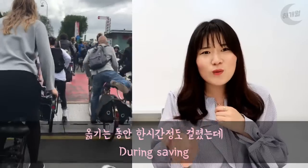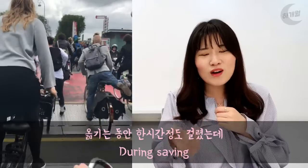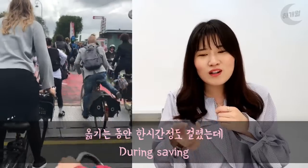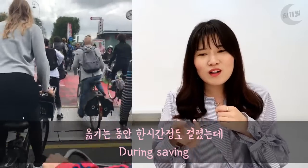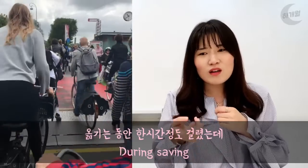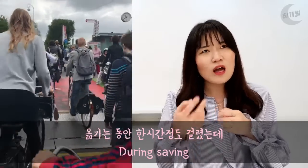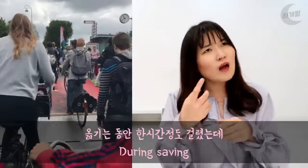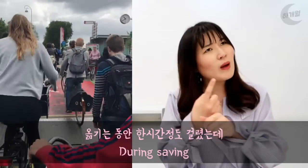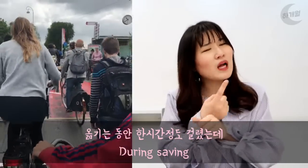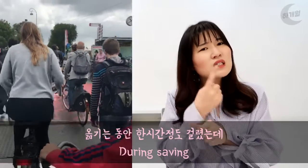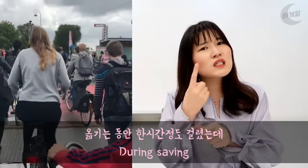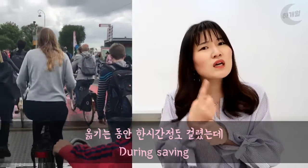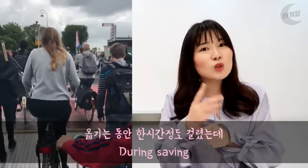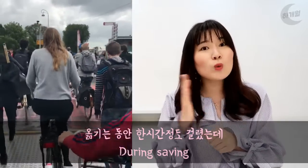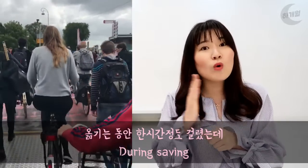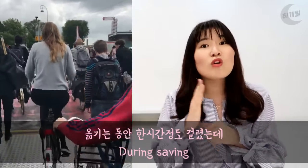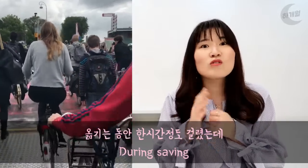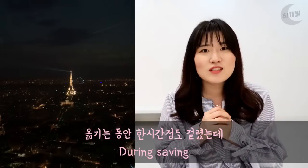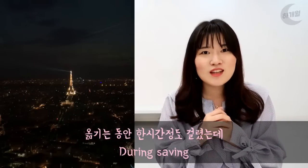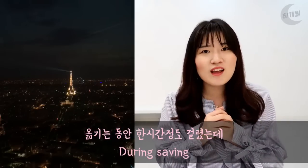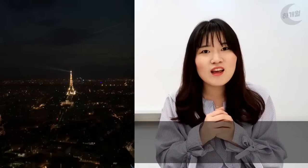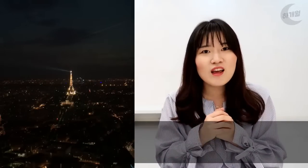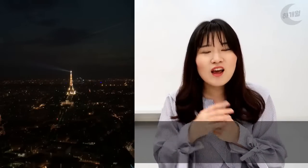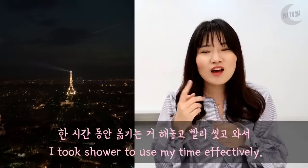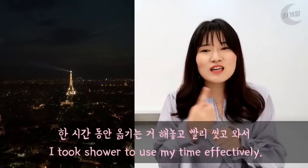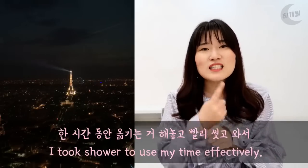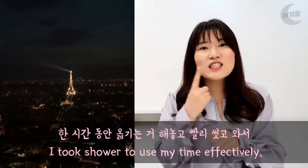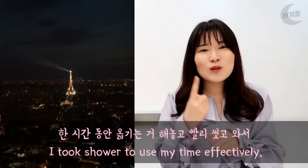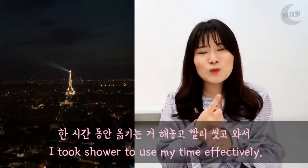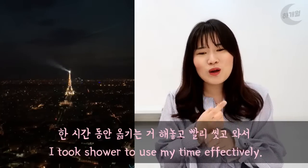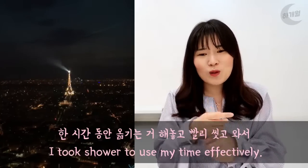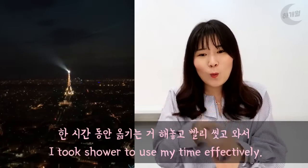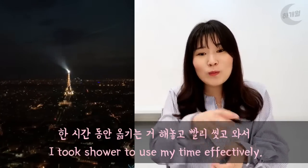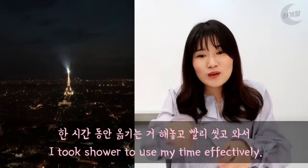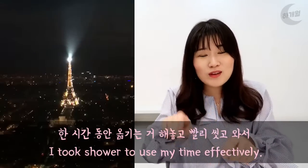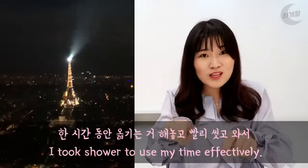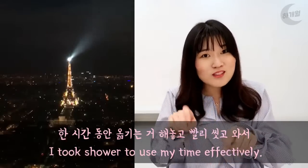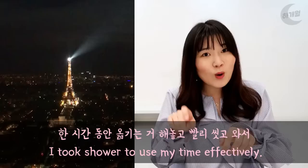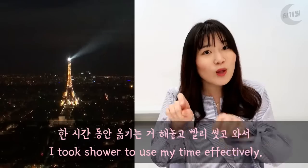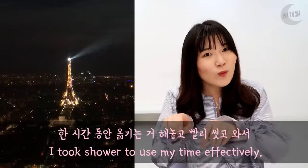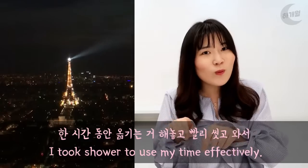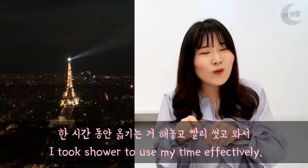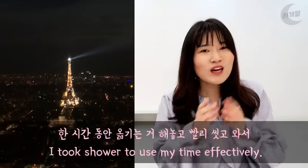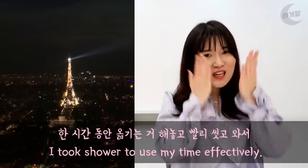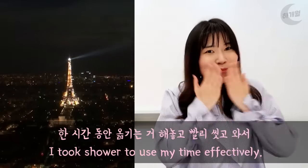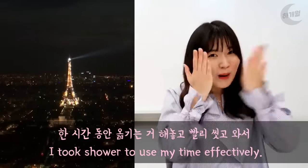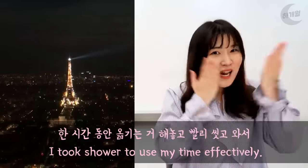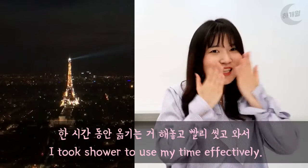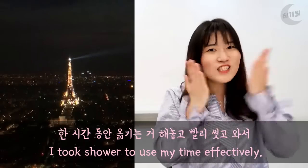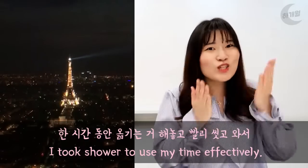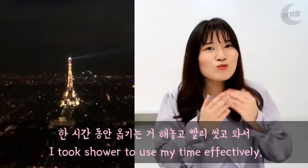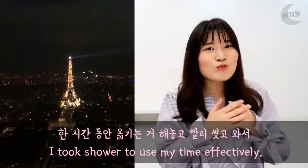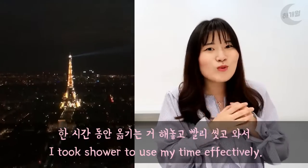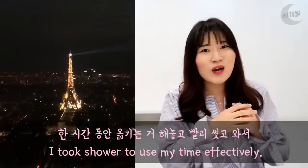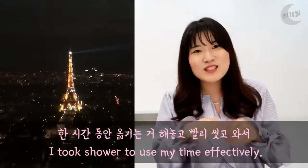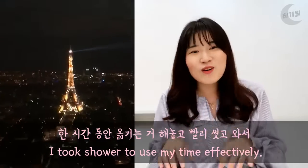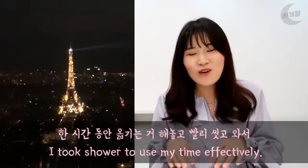During saving I took shower to use my time effectively.